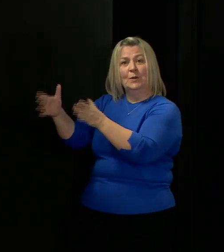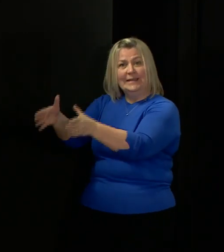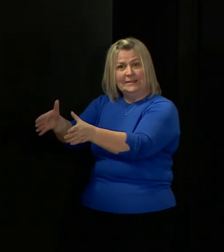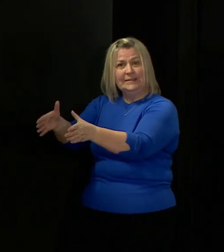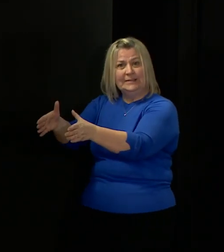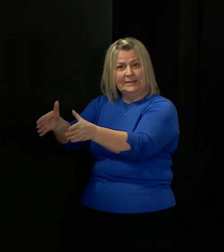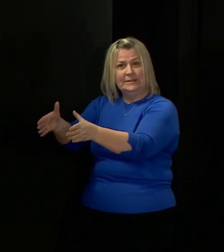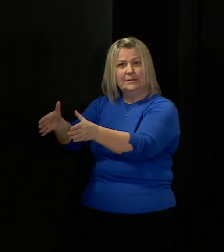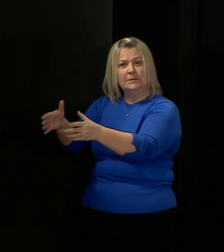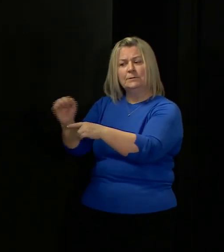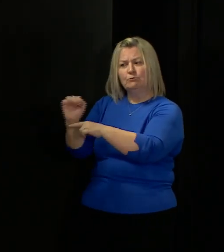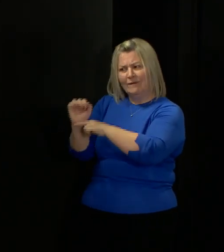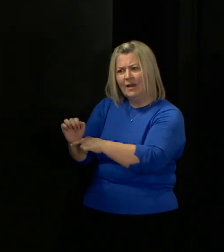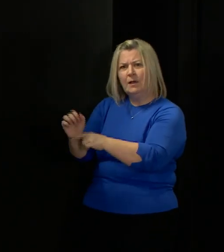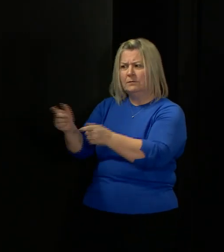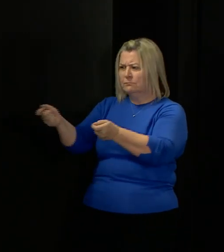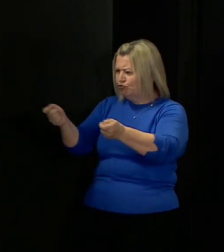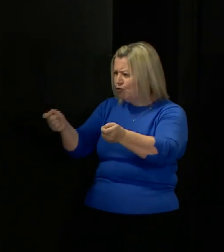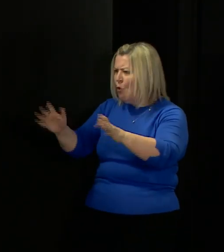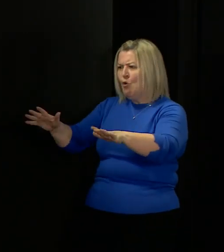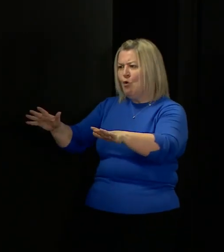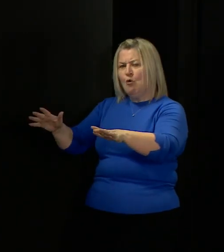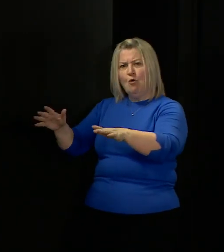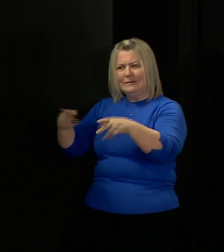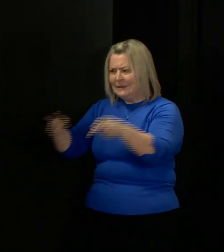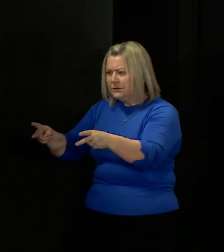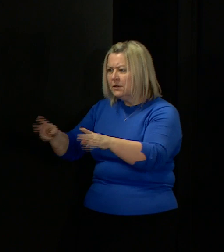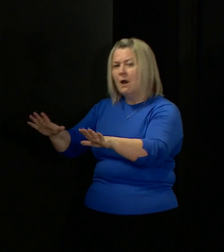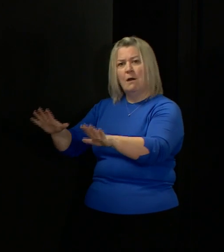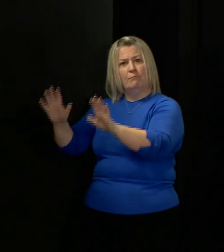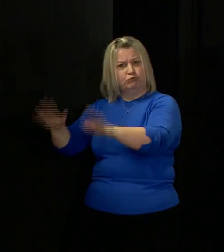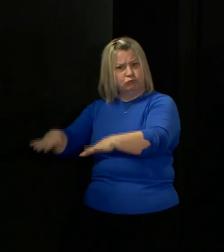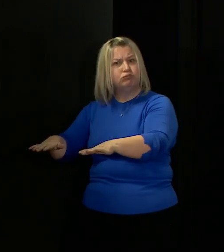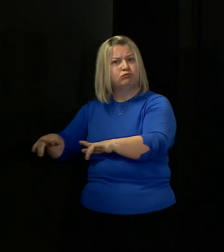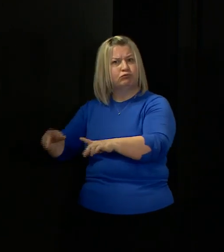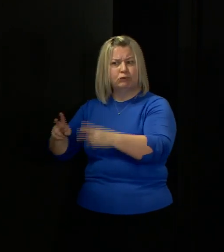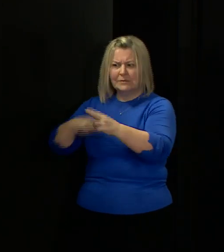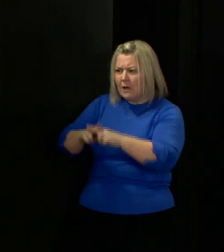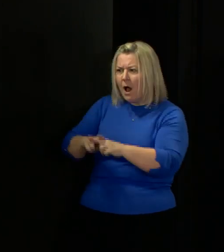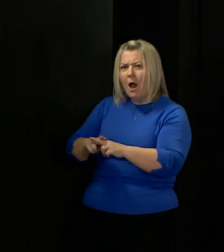control and regimes are in place within care homes all these approaches taken